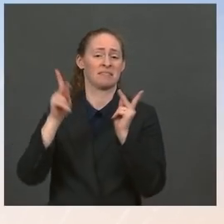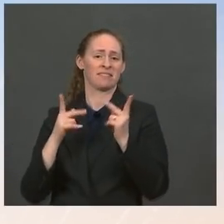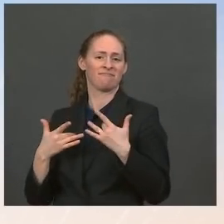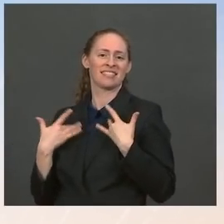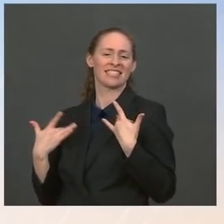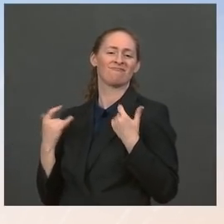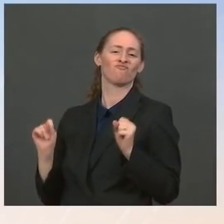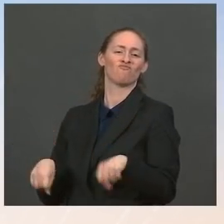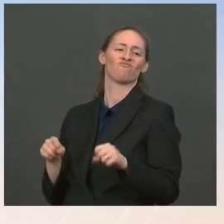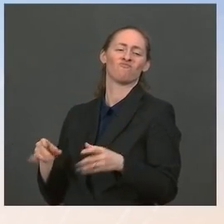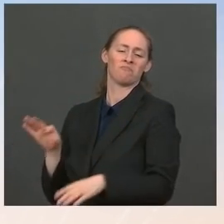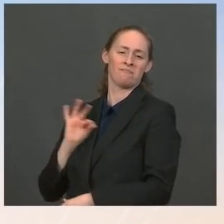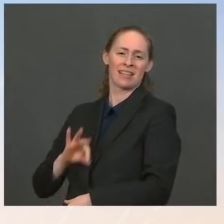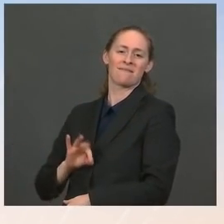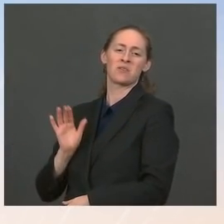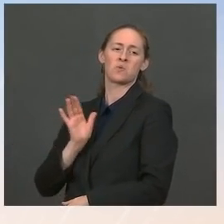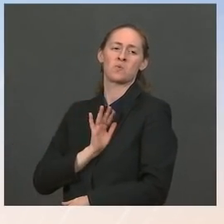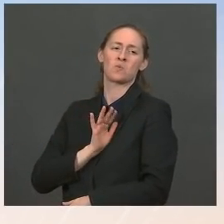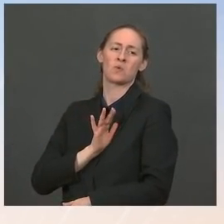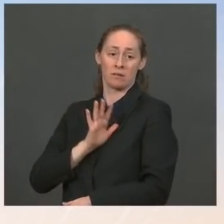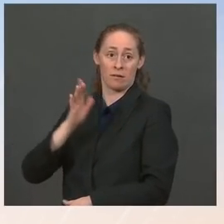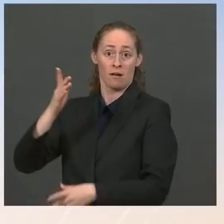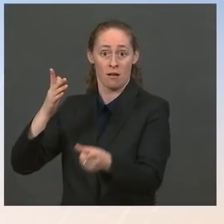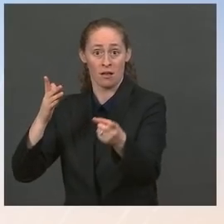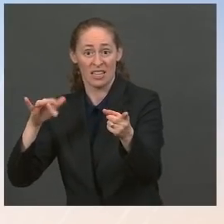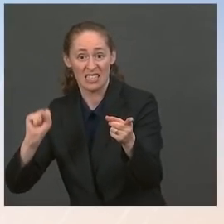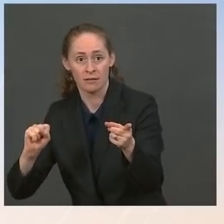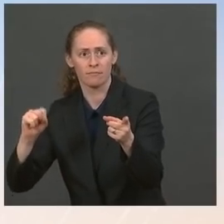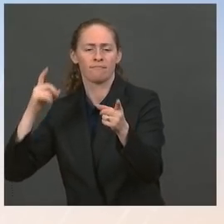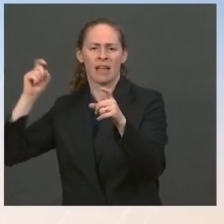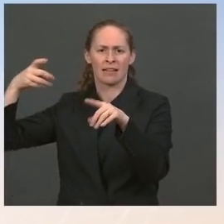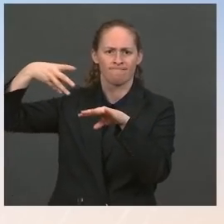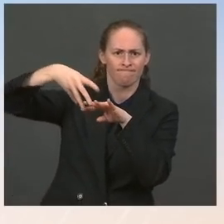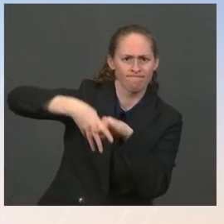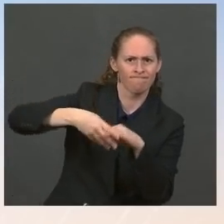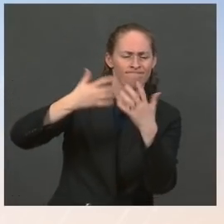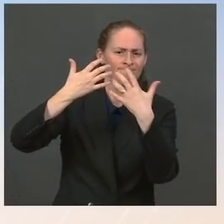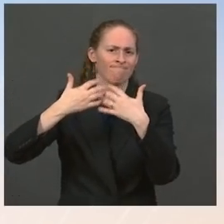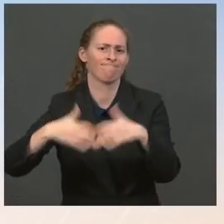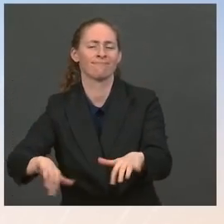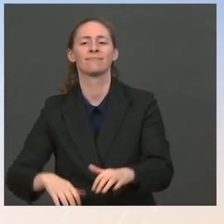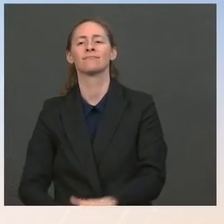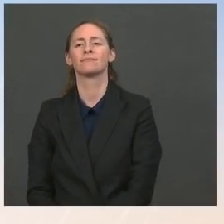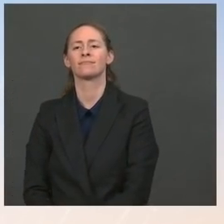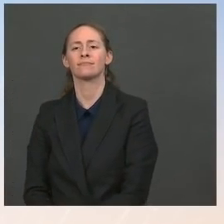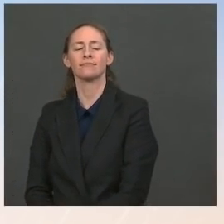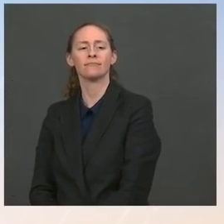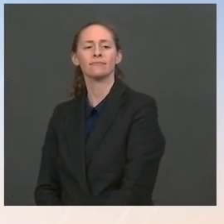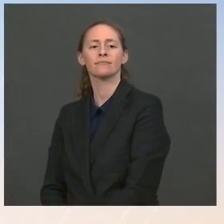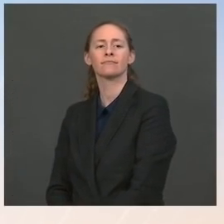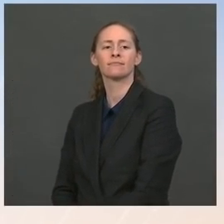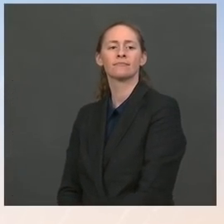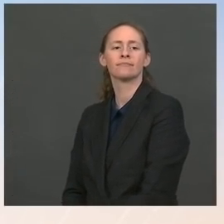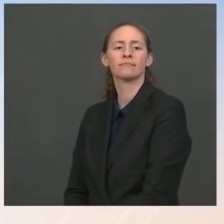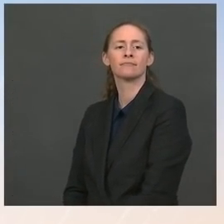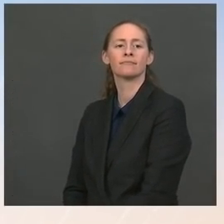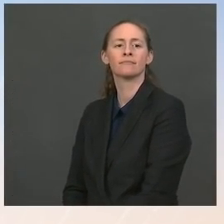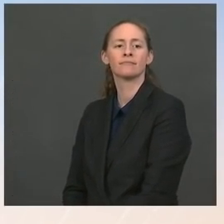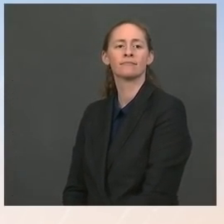So, we're going to make sure that happens. Go ahead, Sabrina. The Press: Karine, thank you. The U.S. is now accepting fully vaccinated travelers from countries